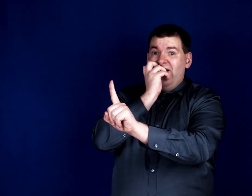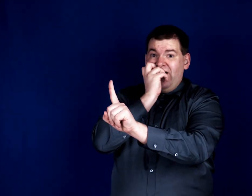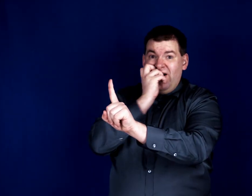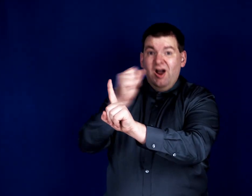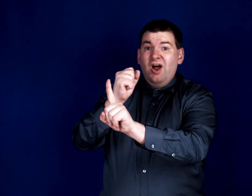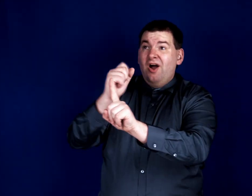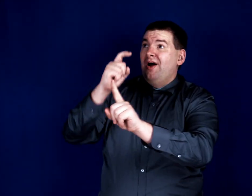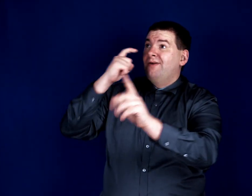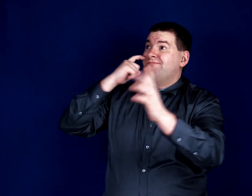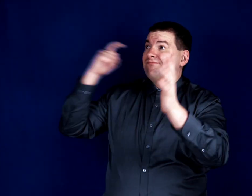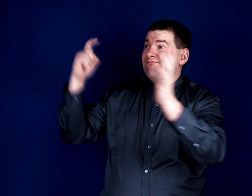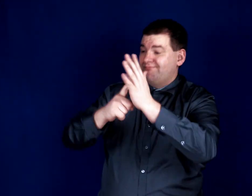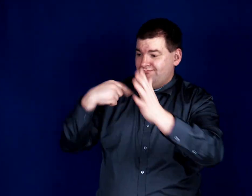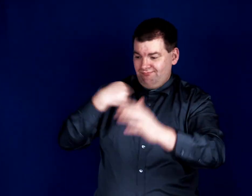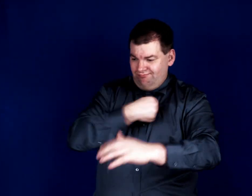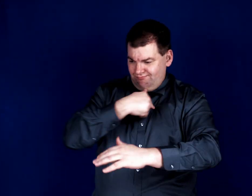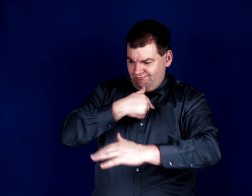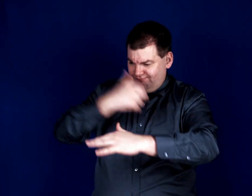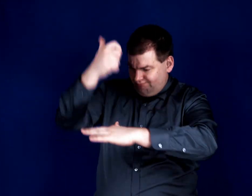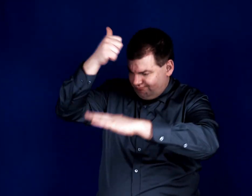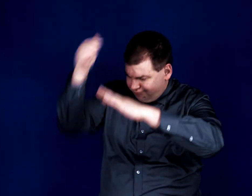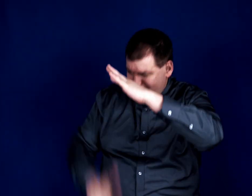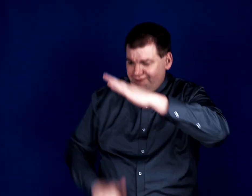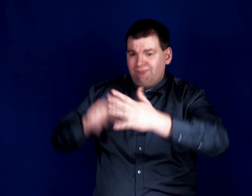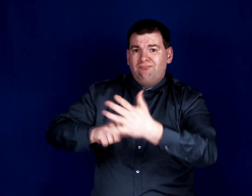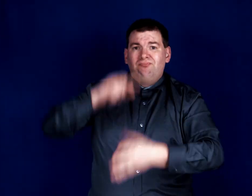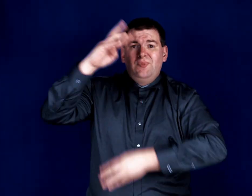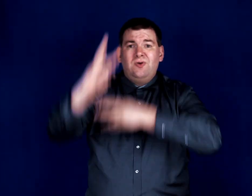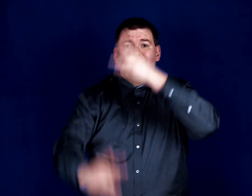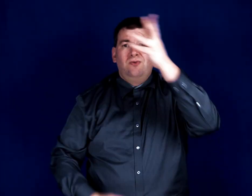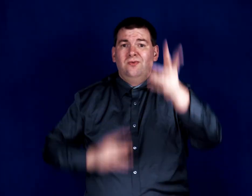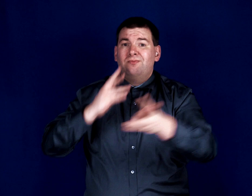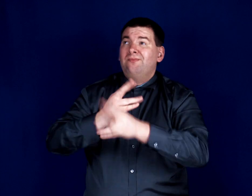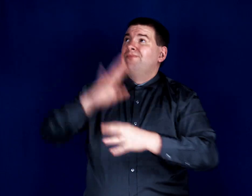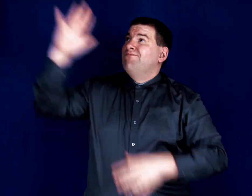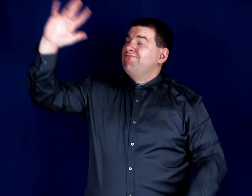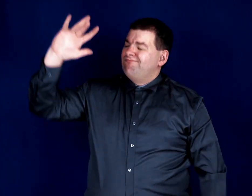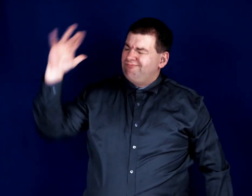And the curse He saw us under caused His